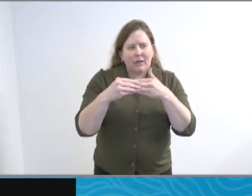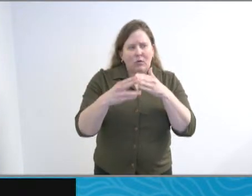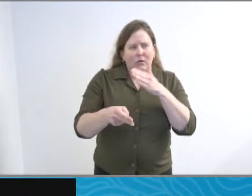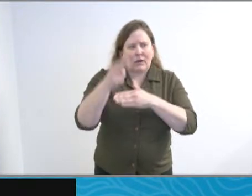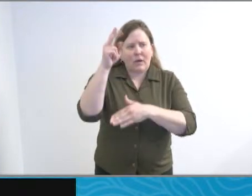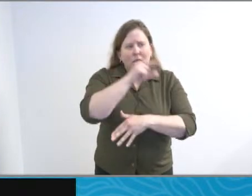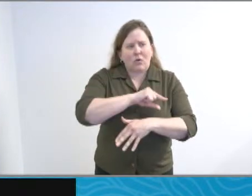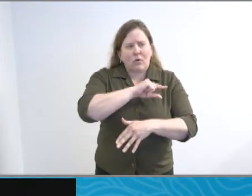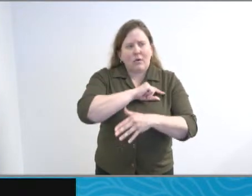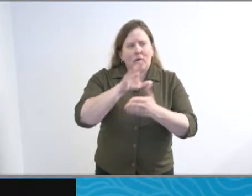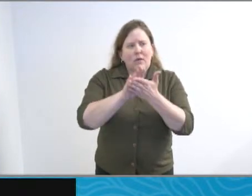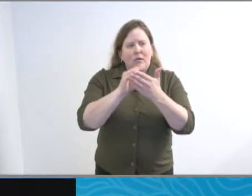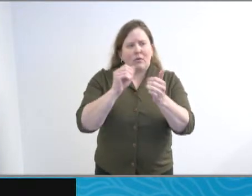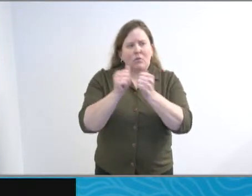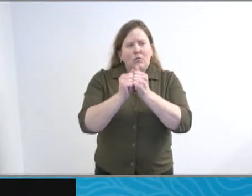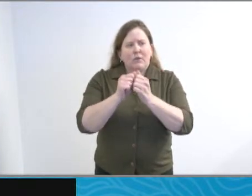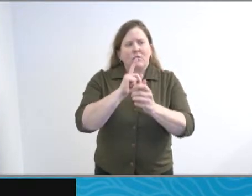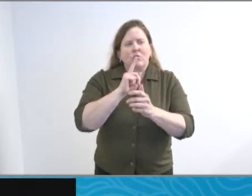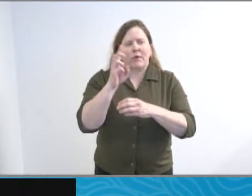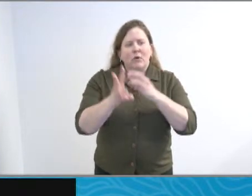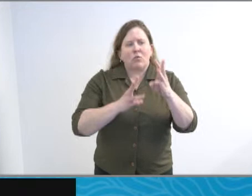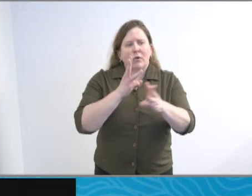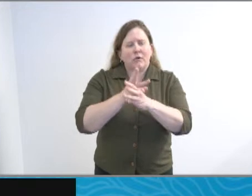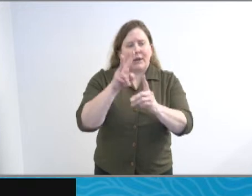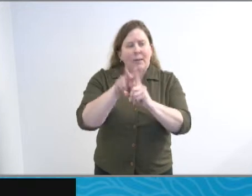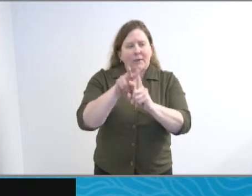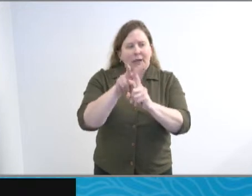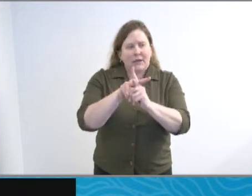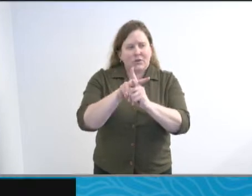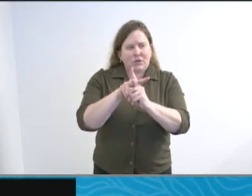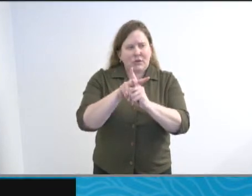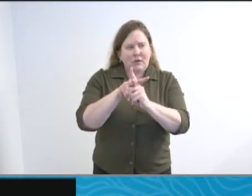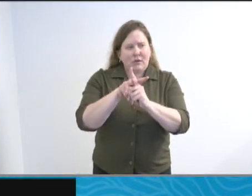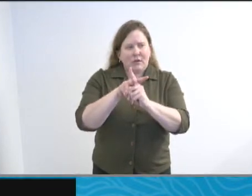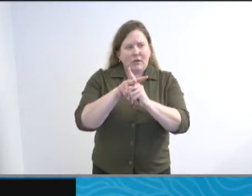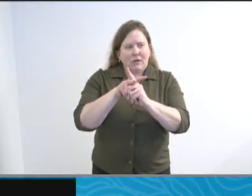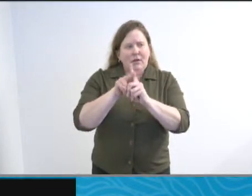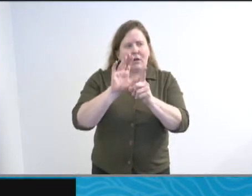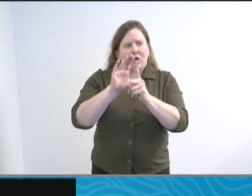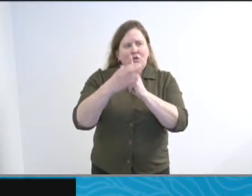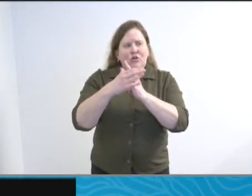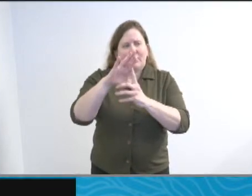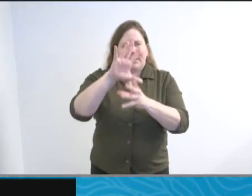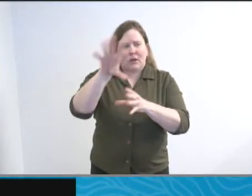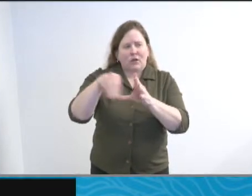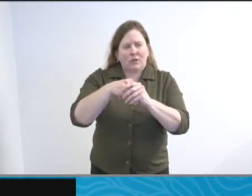quality learning with real world application. That there's also a culture of inclusion, wellbeing,